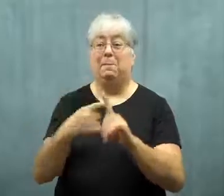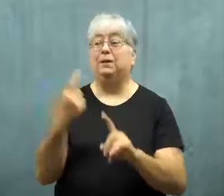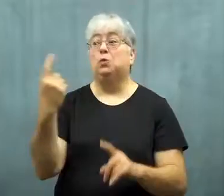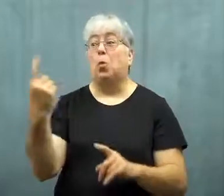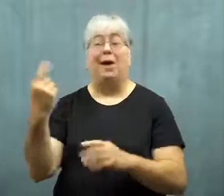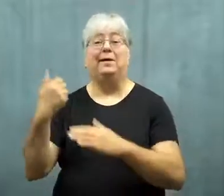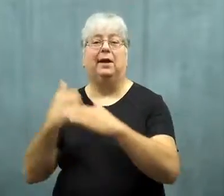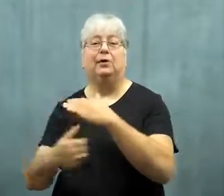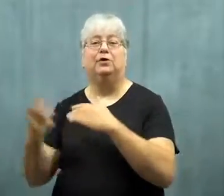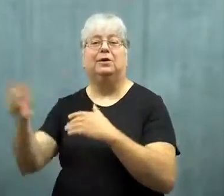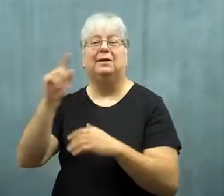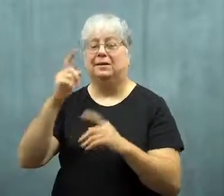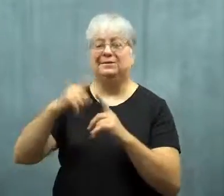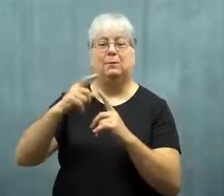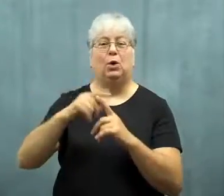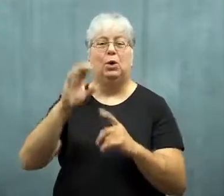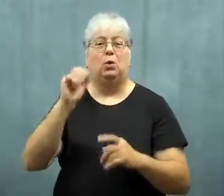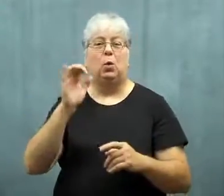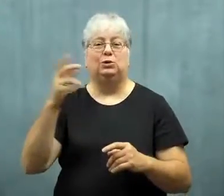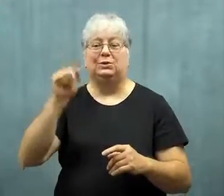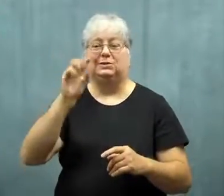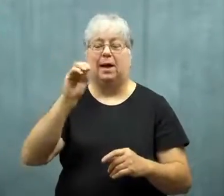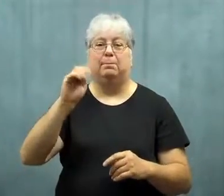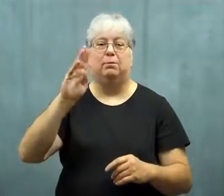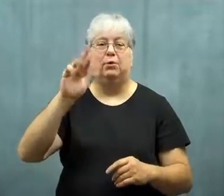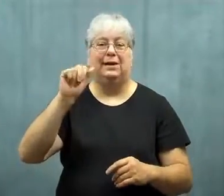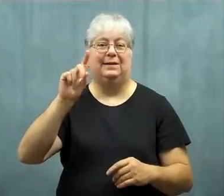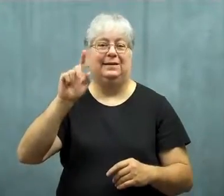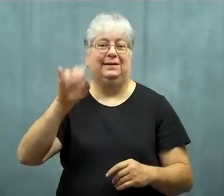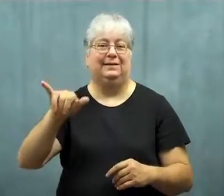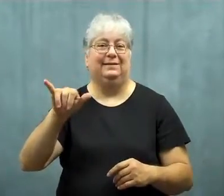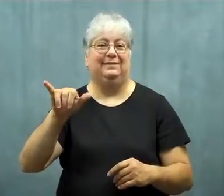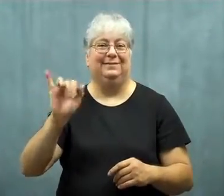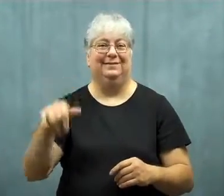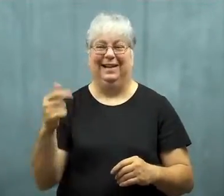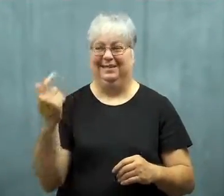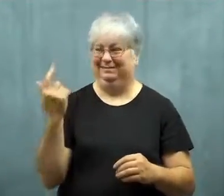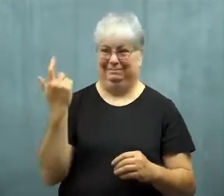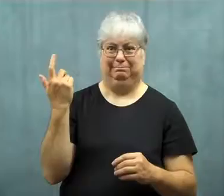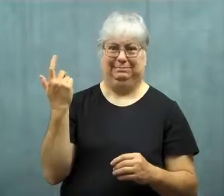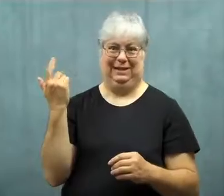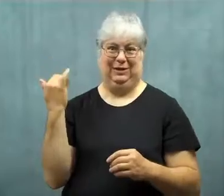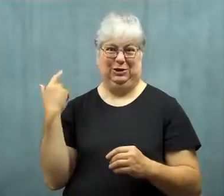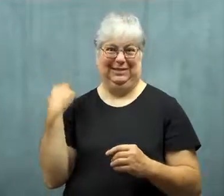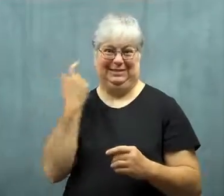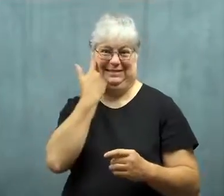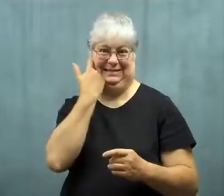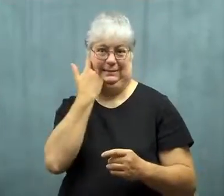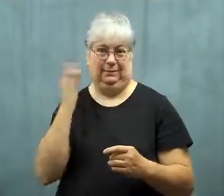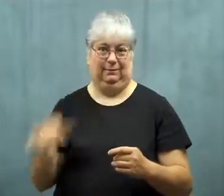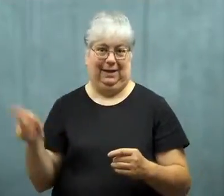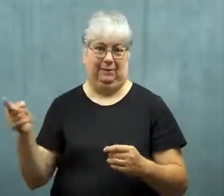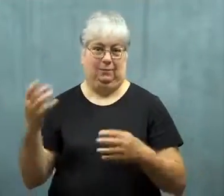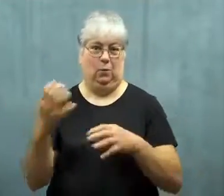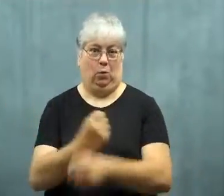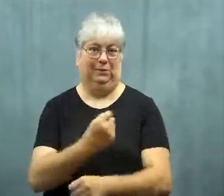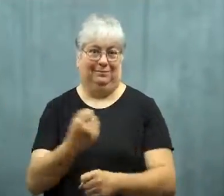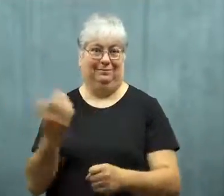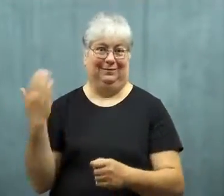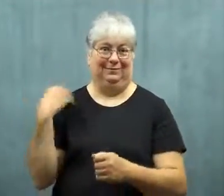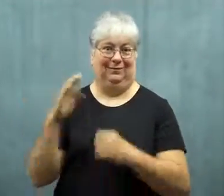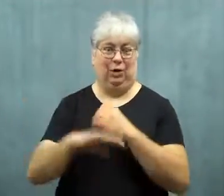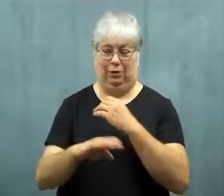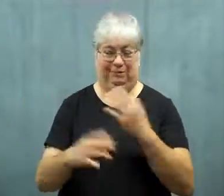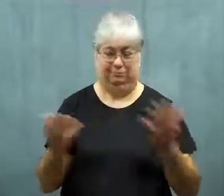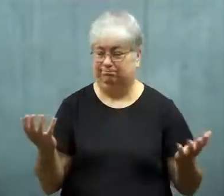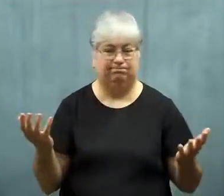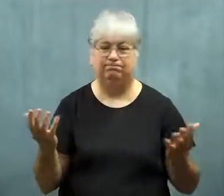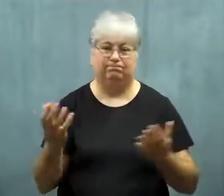One win last season with temporary coach Tom Bradley was also vacated.